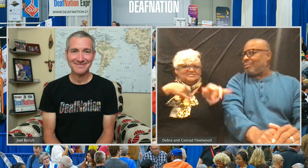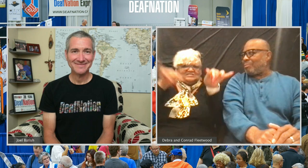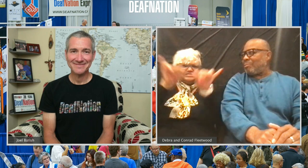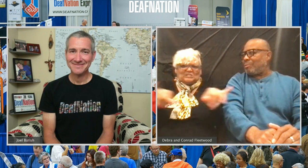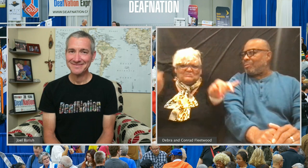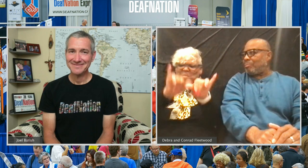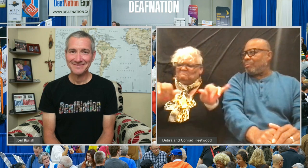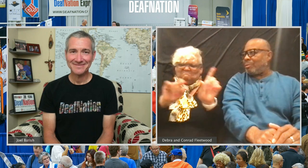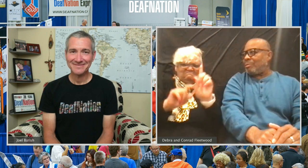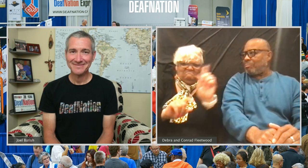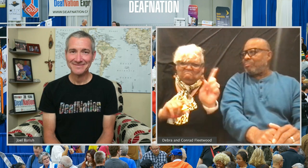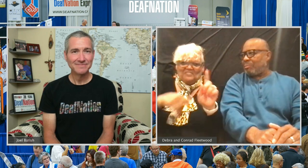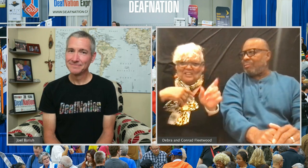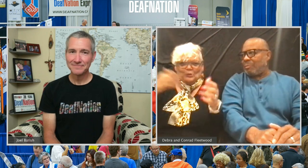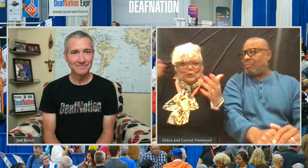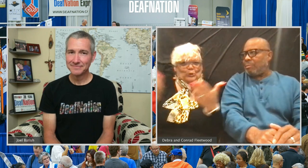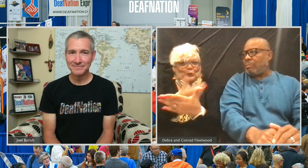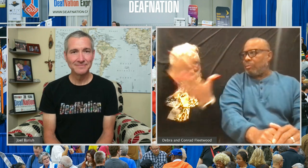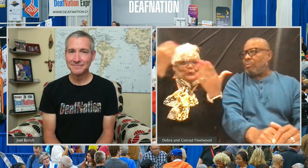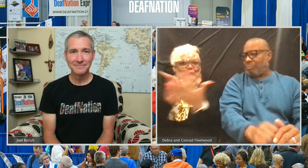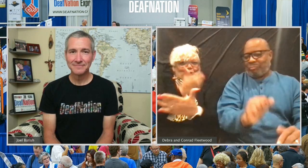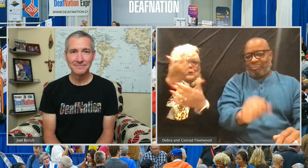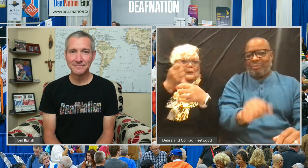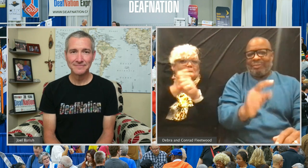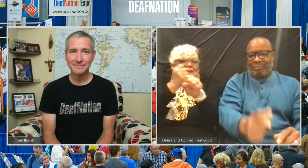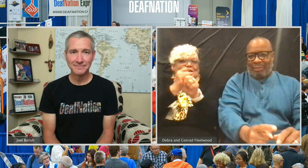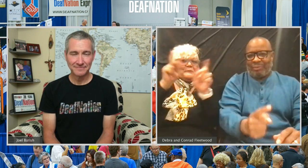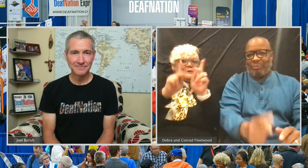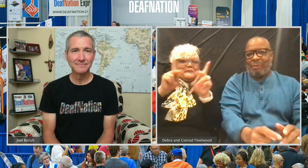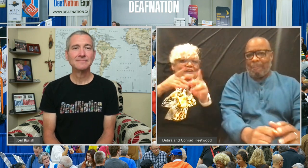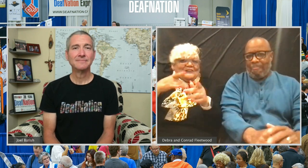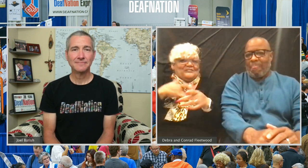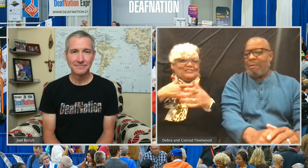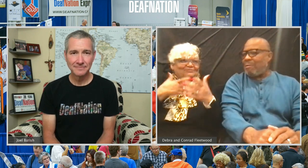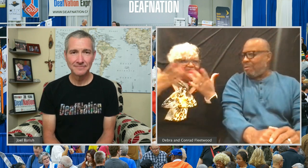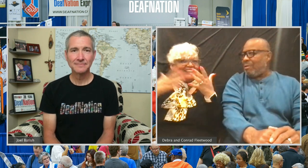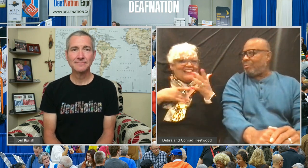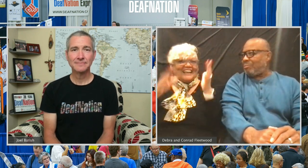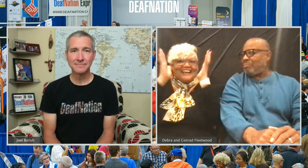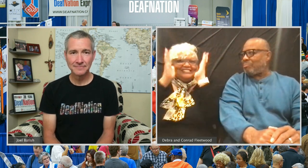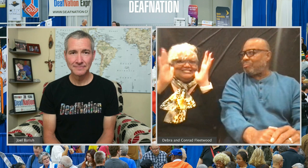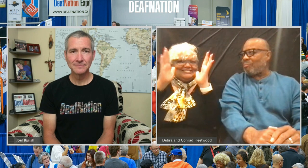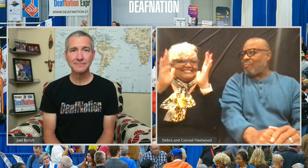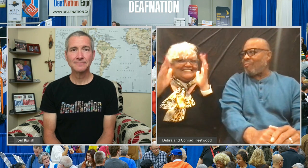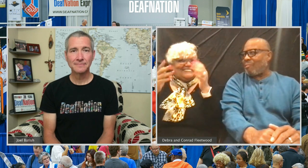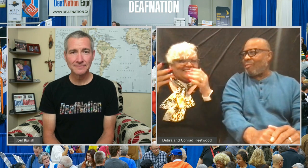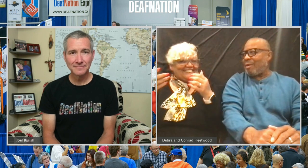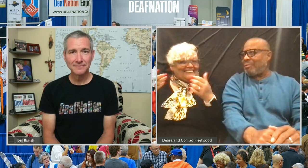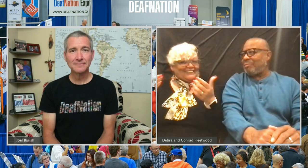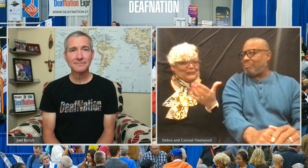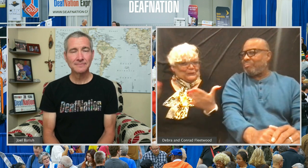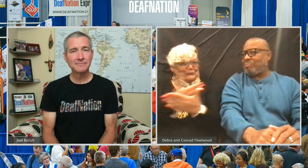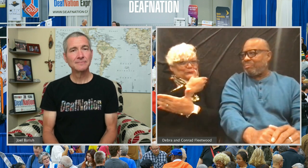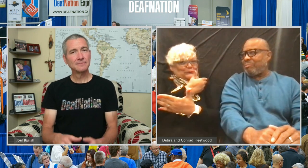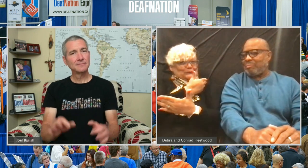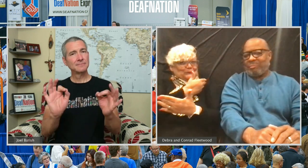We don’t do the same things over and over. We keep it new, make people feel like there’s attention, all new!